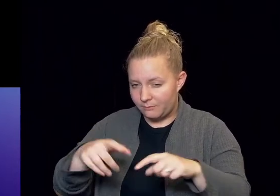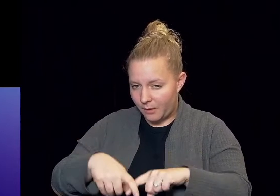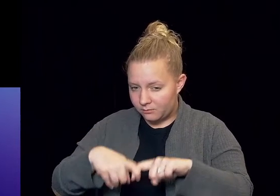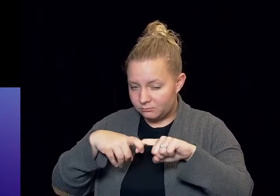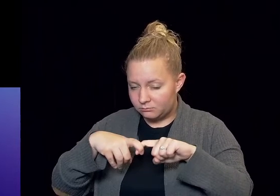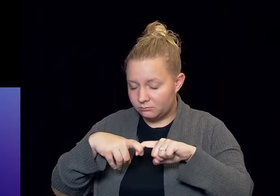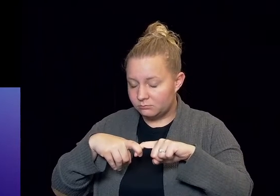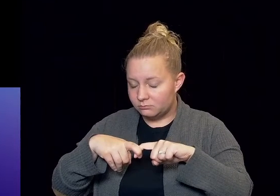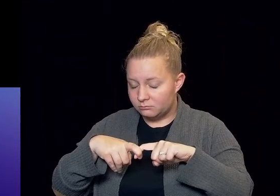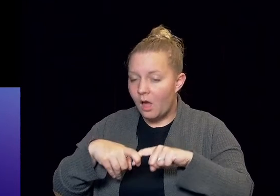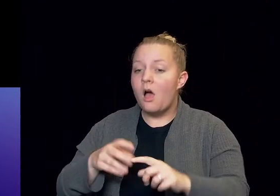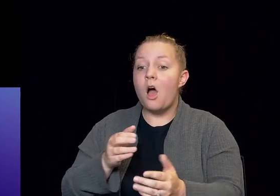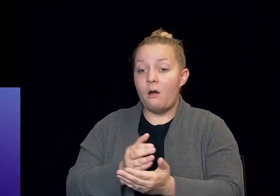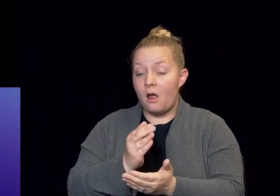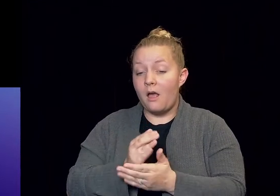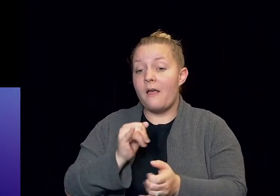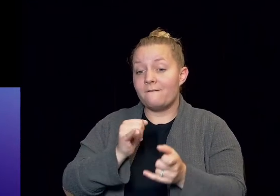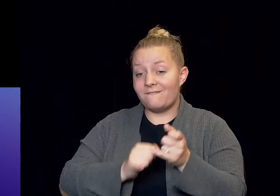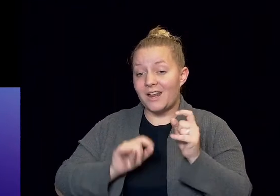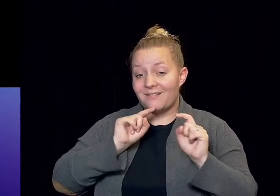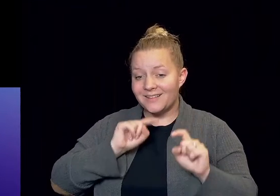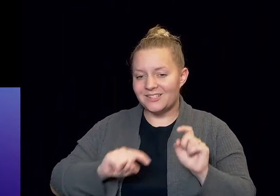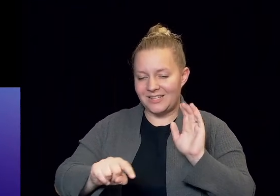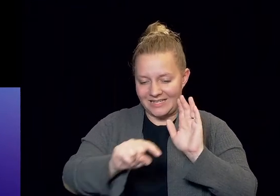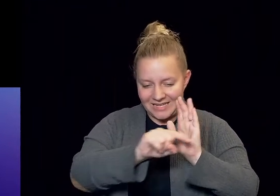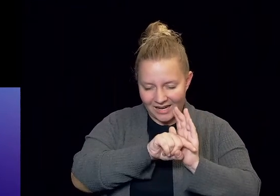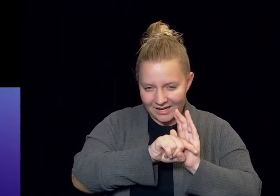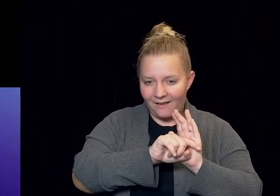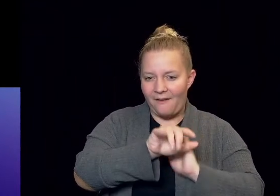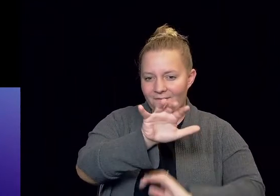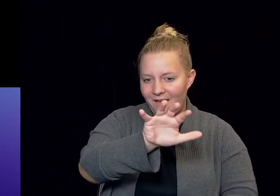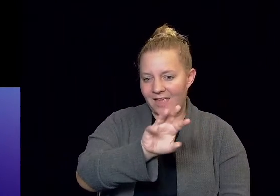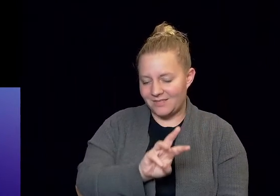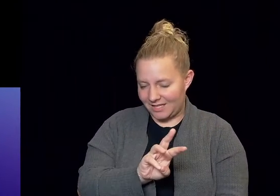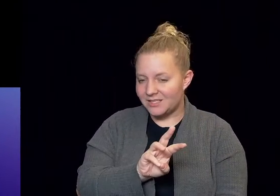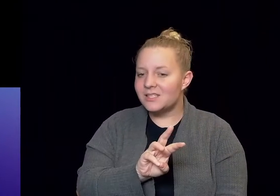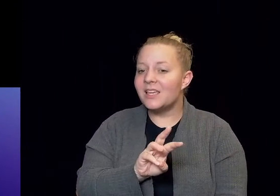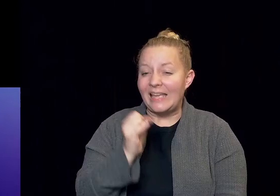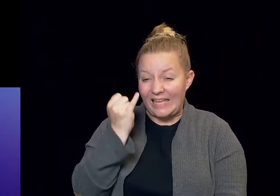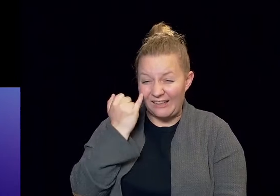Alrighty so, my final answer I got was -5/6 If you did not get that answer, you